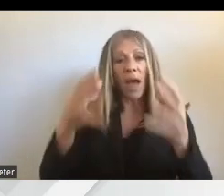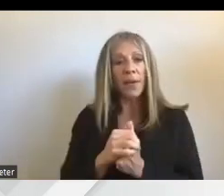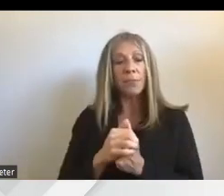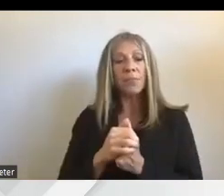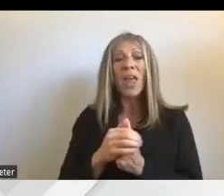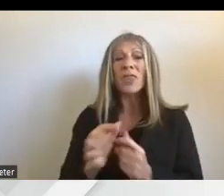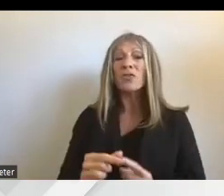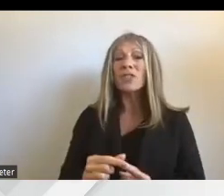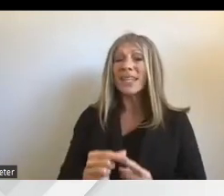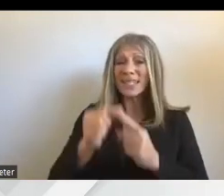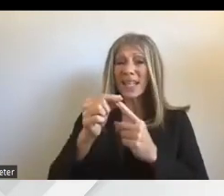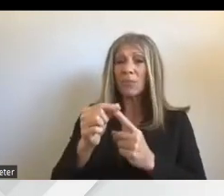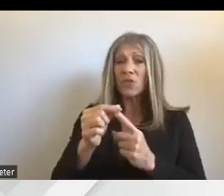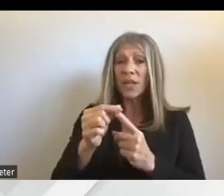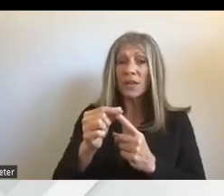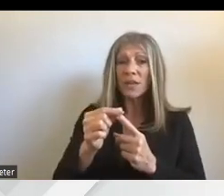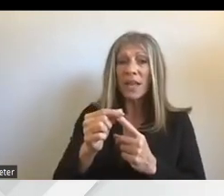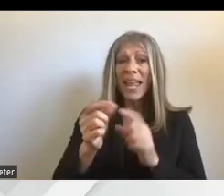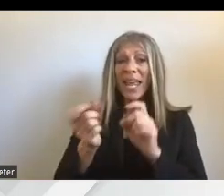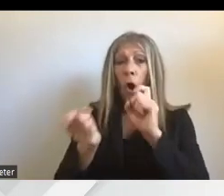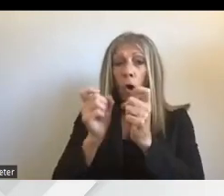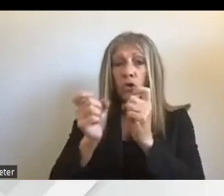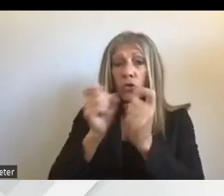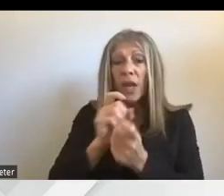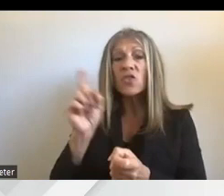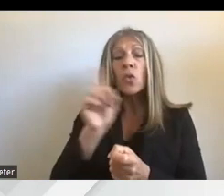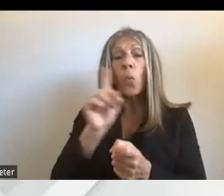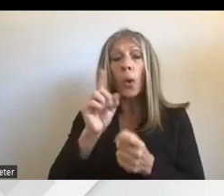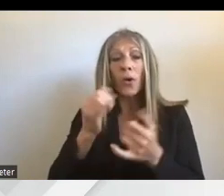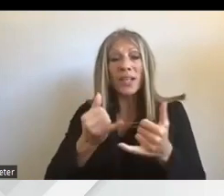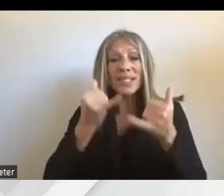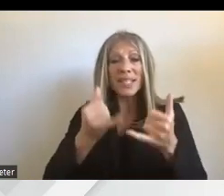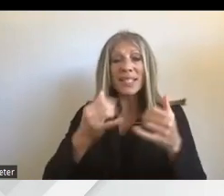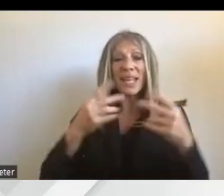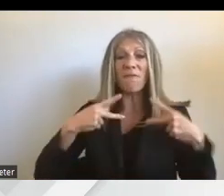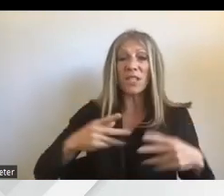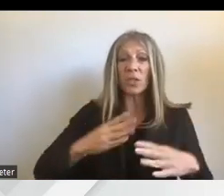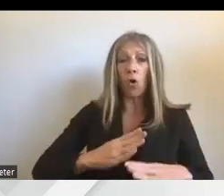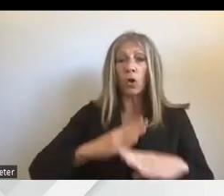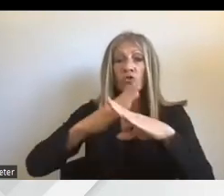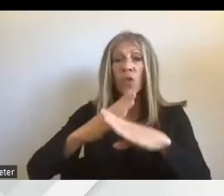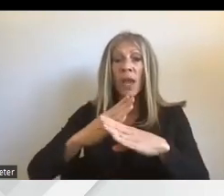There is an exception in alterations where existing physical constraints make